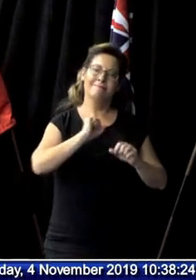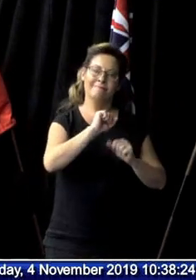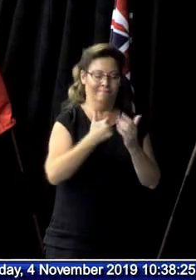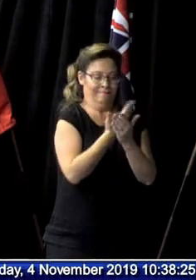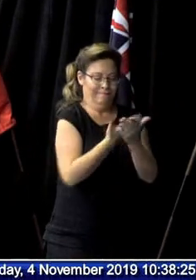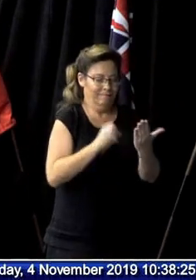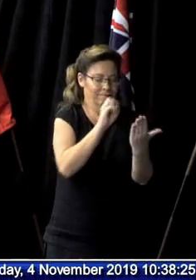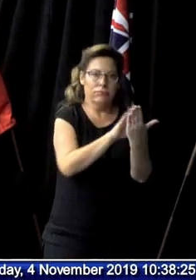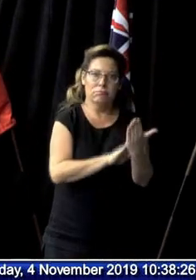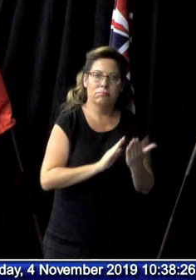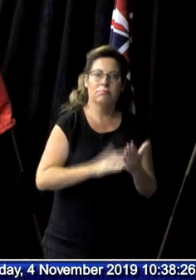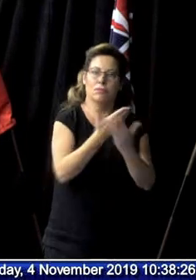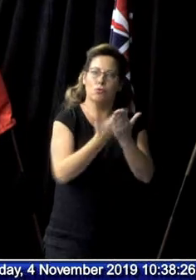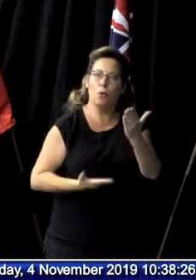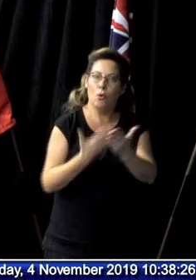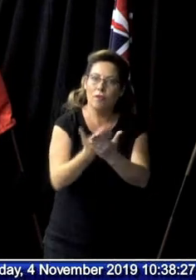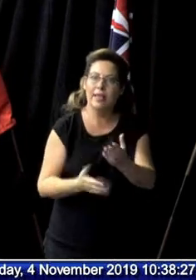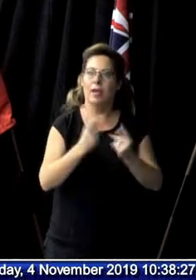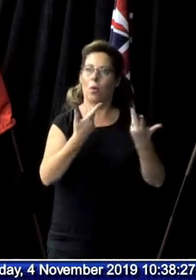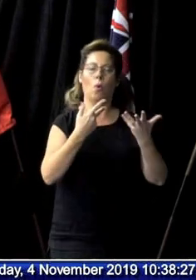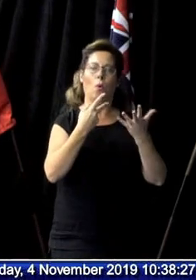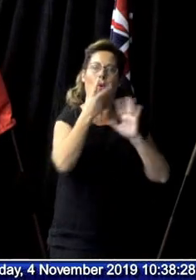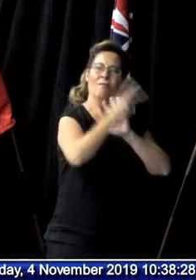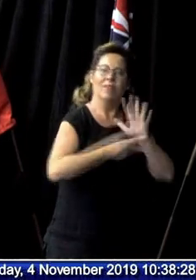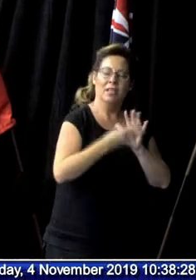to the Commission and also to increase the levels of anxiety.